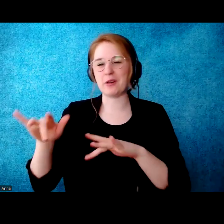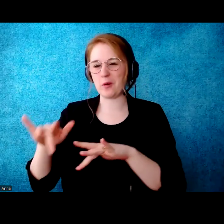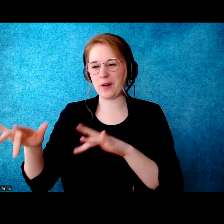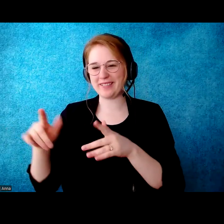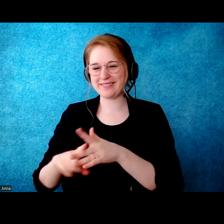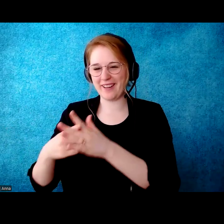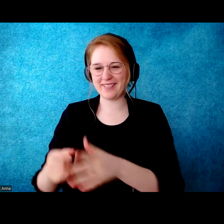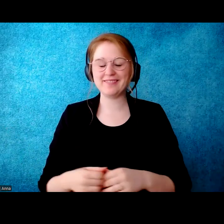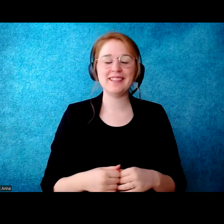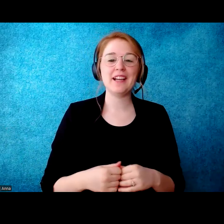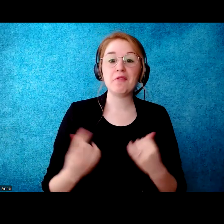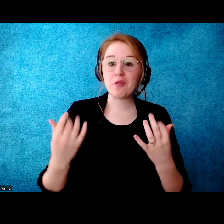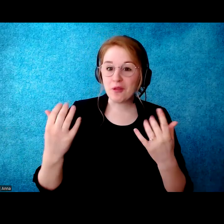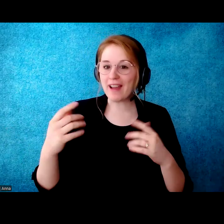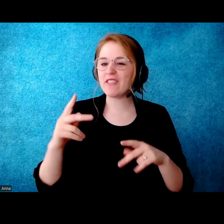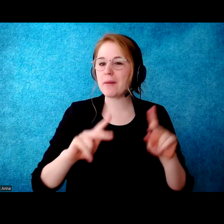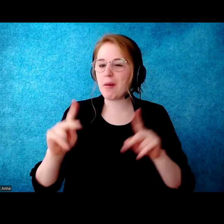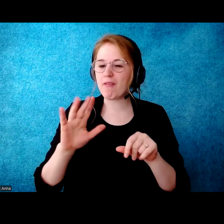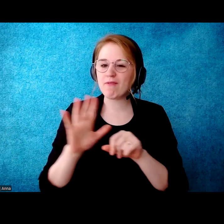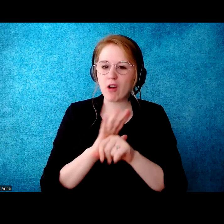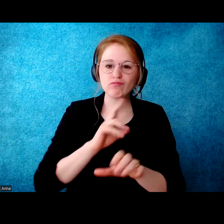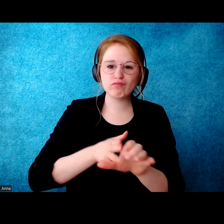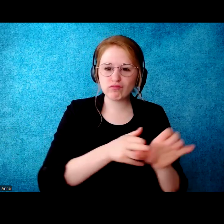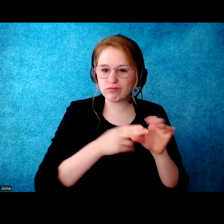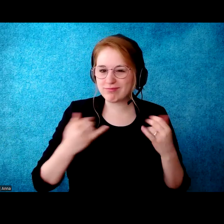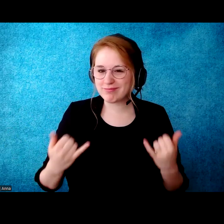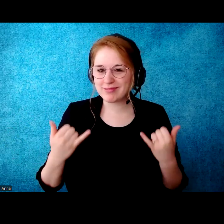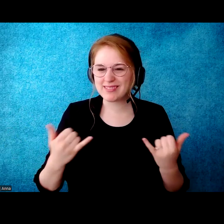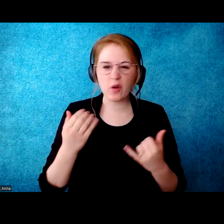Going to give everyone a chance to join the room. So just a few moments before we kick off here,